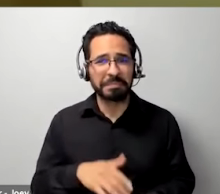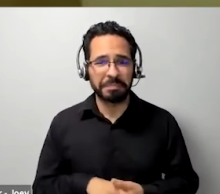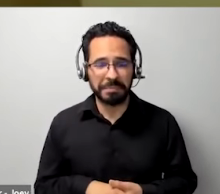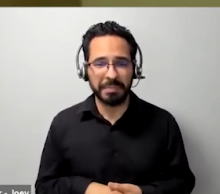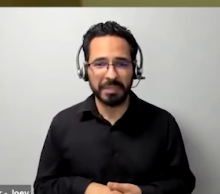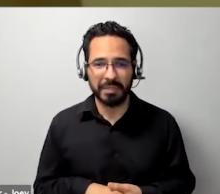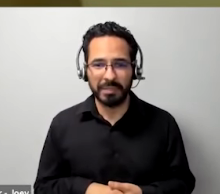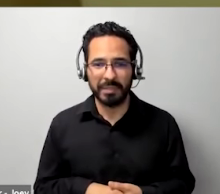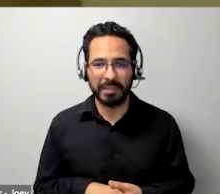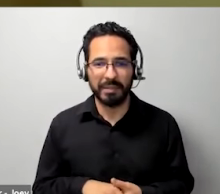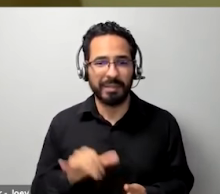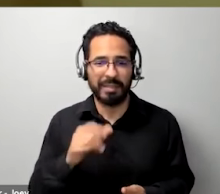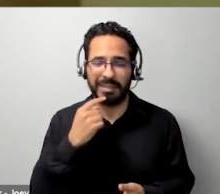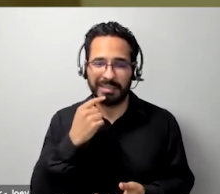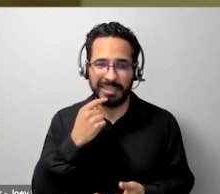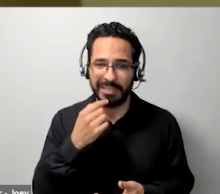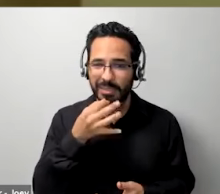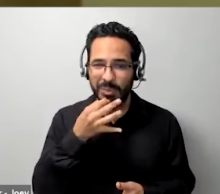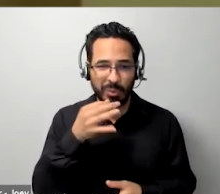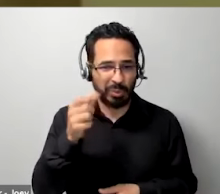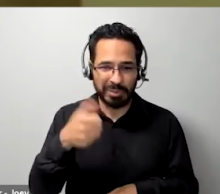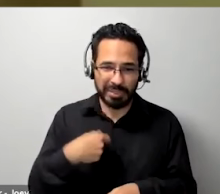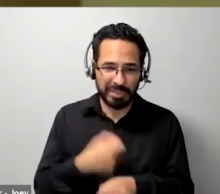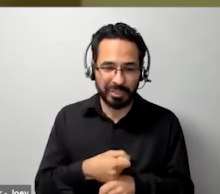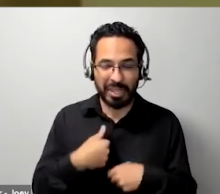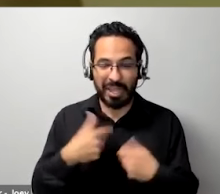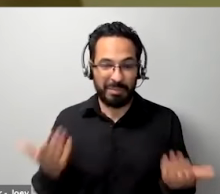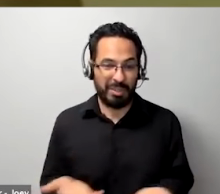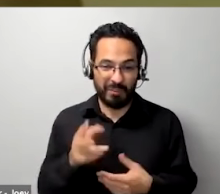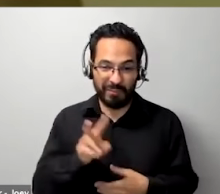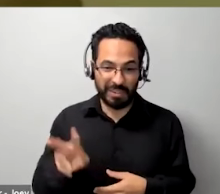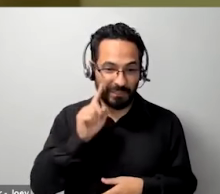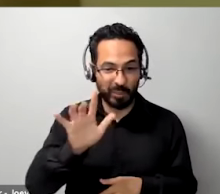Like I said, we're gonna go on about 10 years. I've been here at Verizon now going to 25 years.